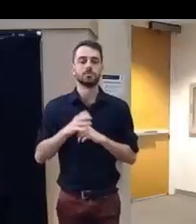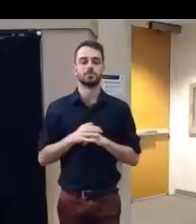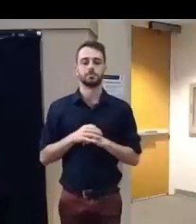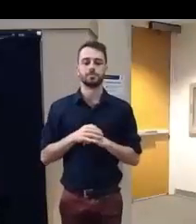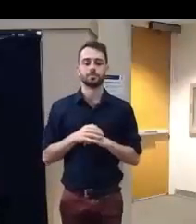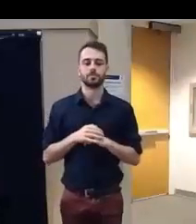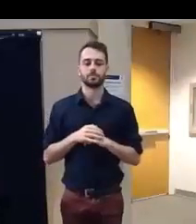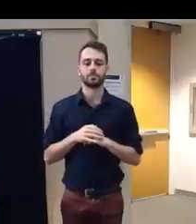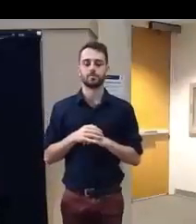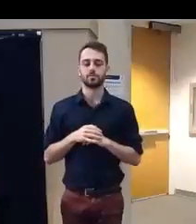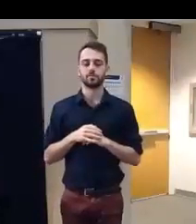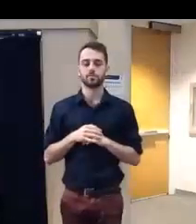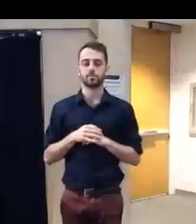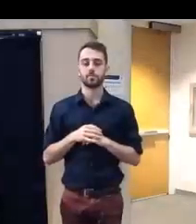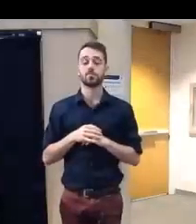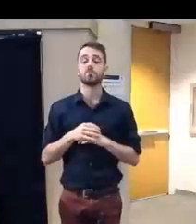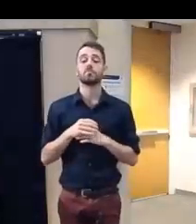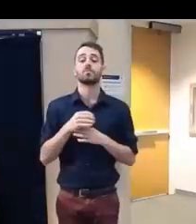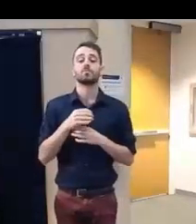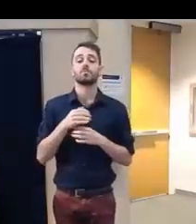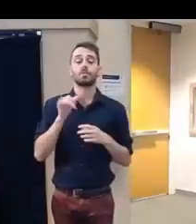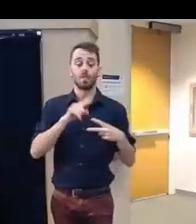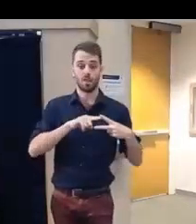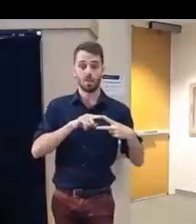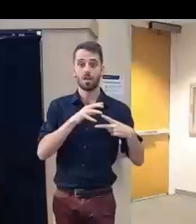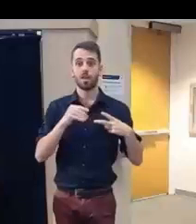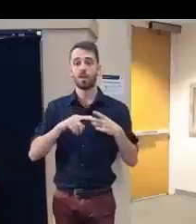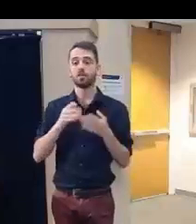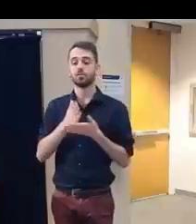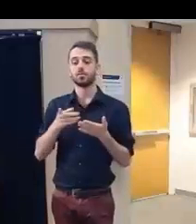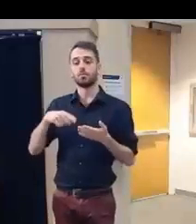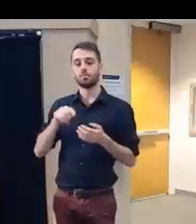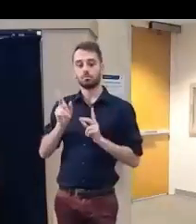who are from historically underrepresented groups have contributed to our community